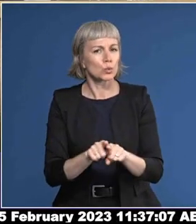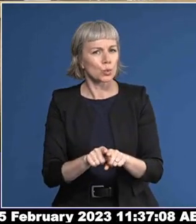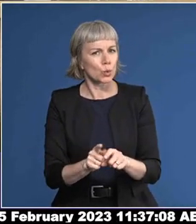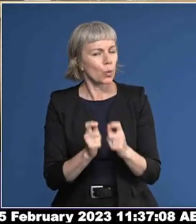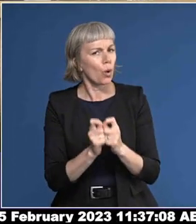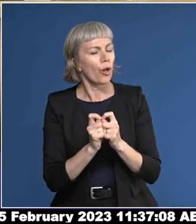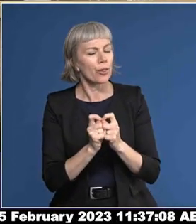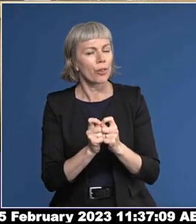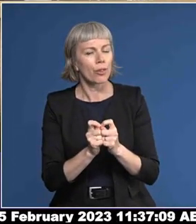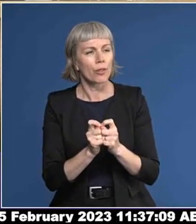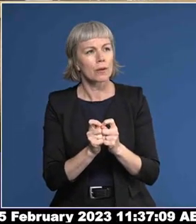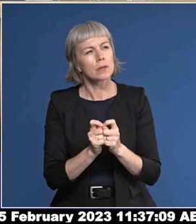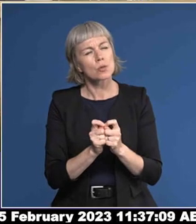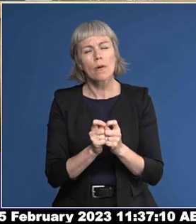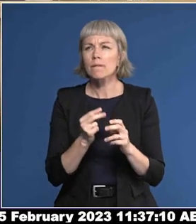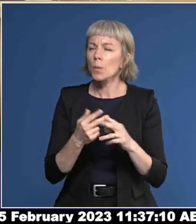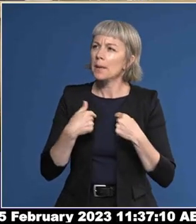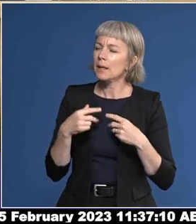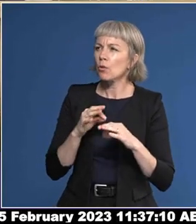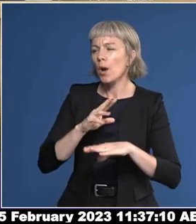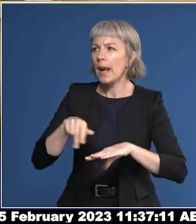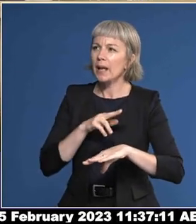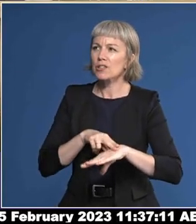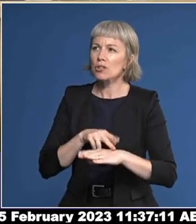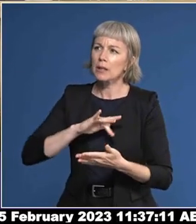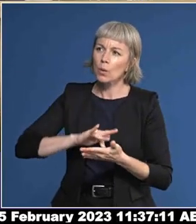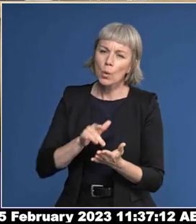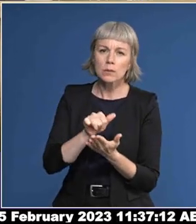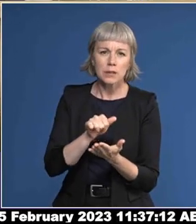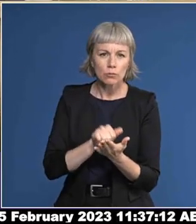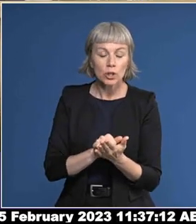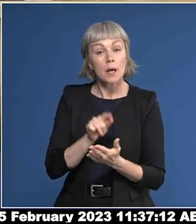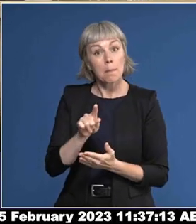module. But even in relation to - complaints would be a classic - where there would be